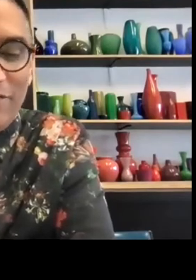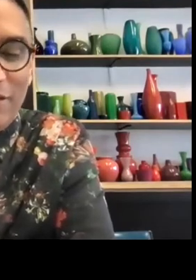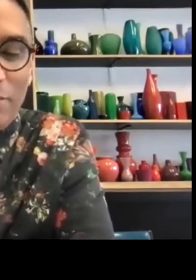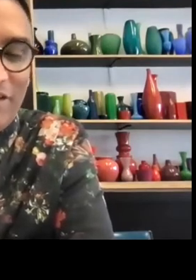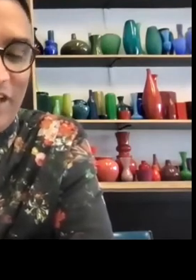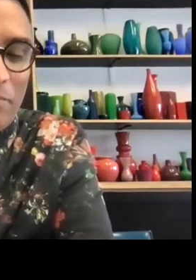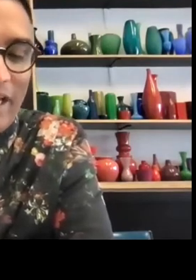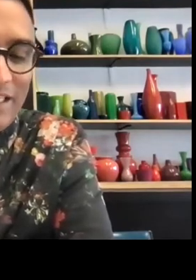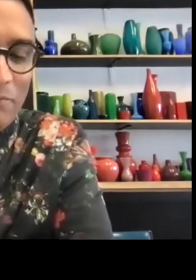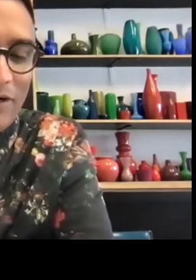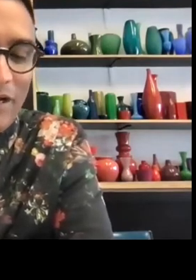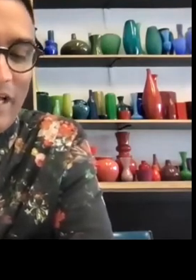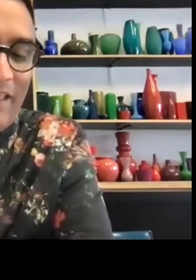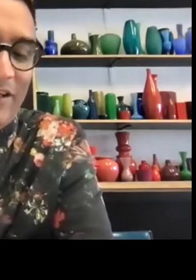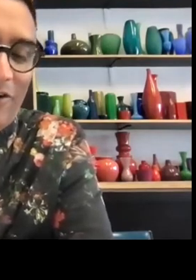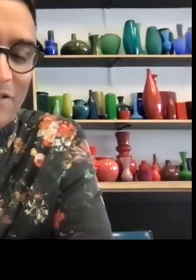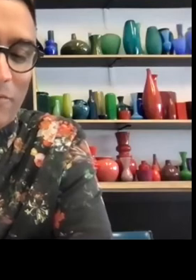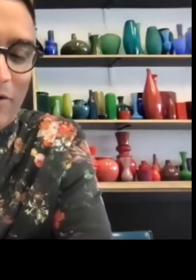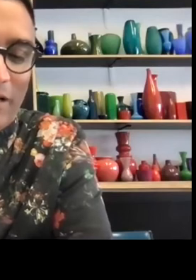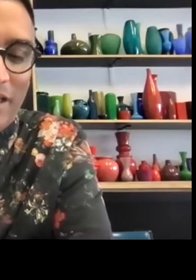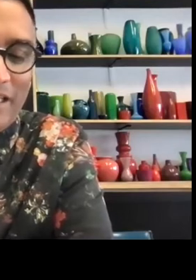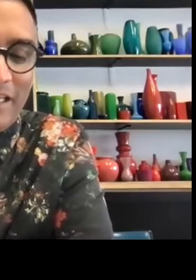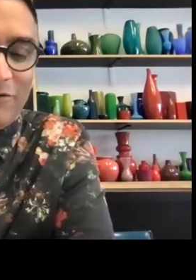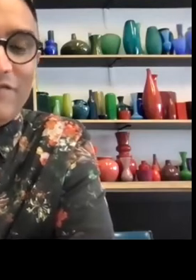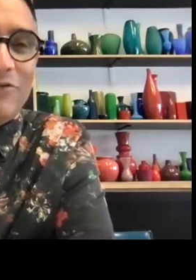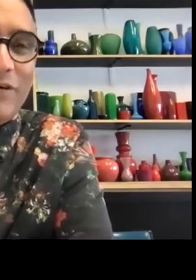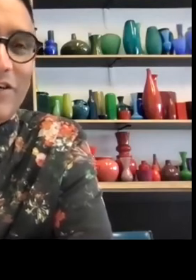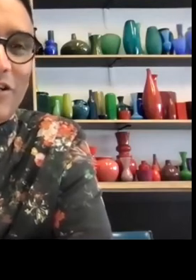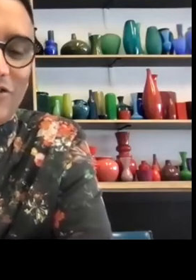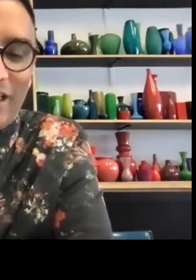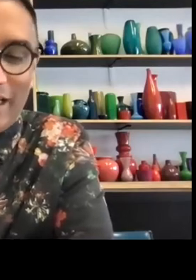bfa painting program and the honours program here at the victorian college of the arts